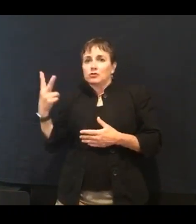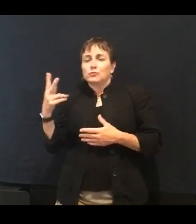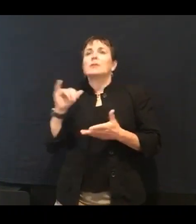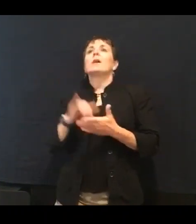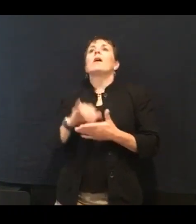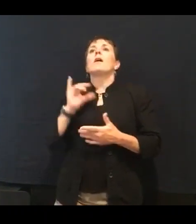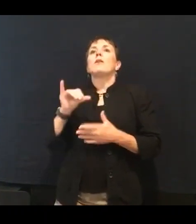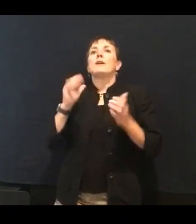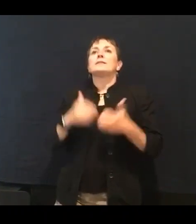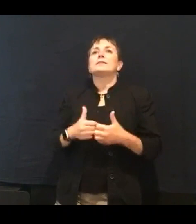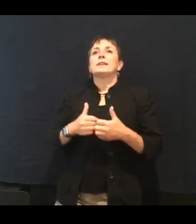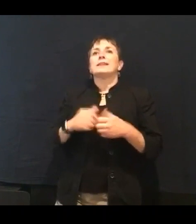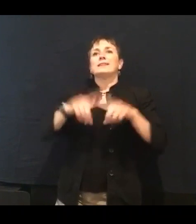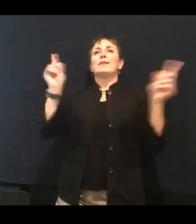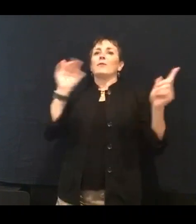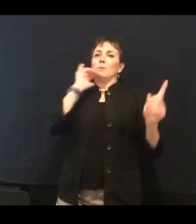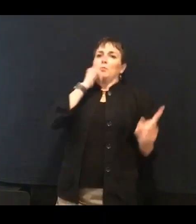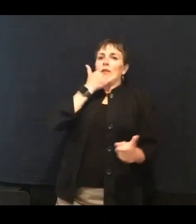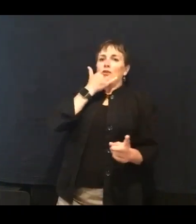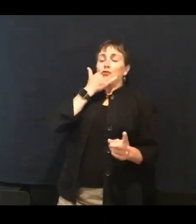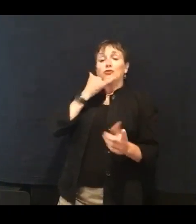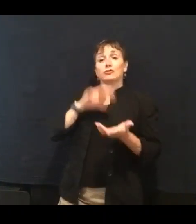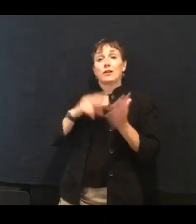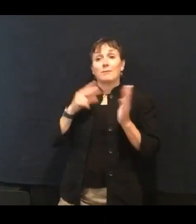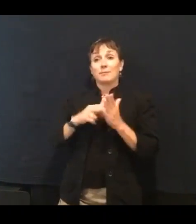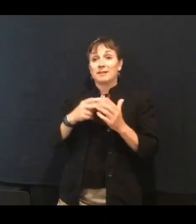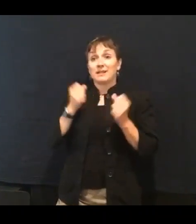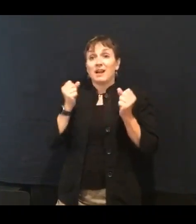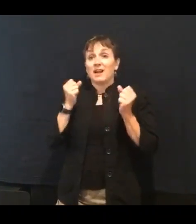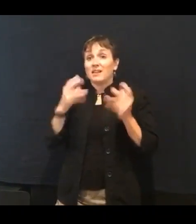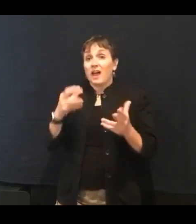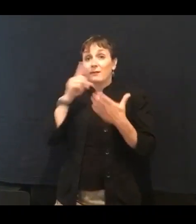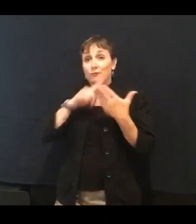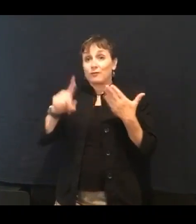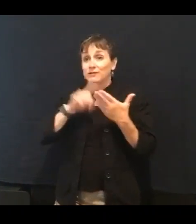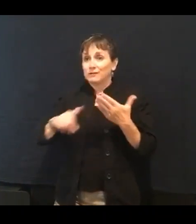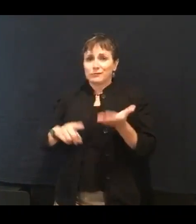and this meant that there was very little research available. The dearth of information